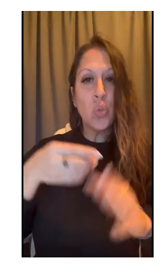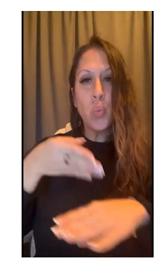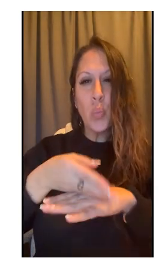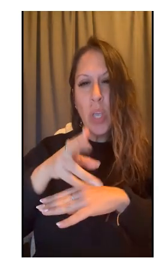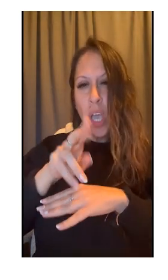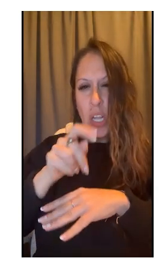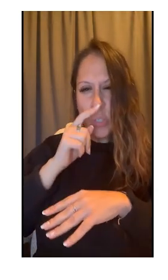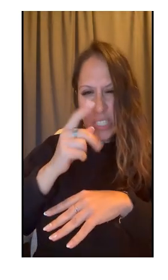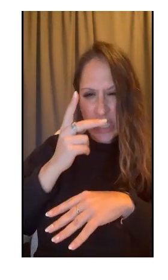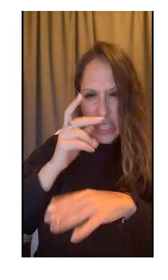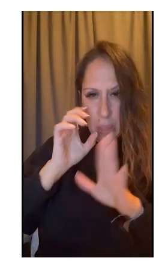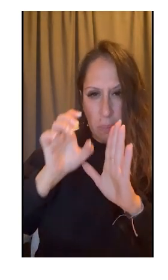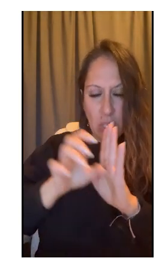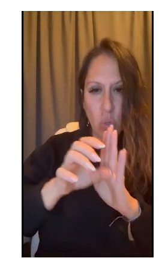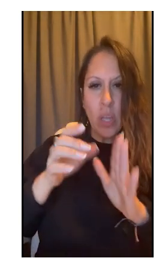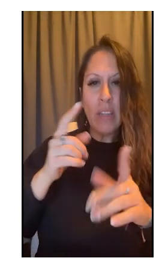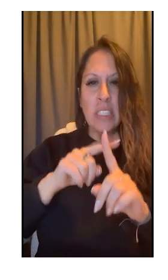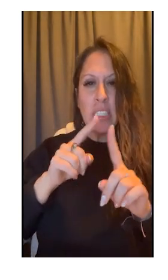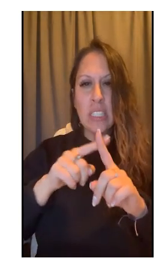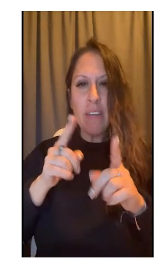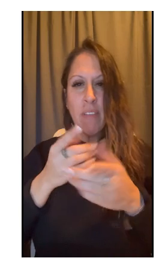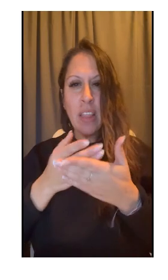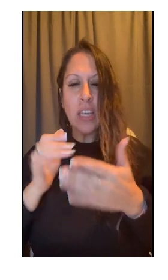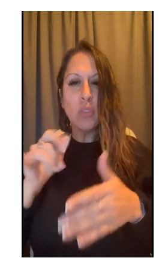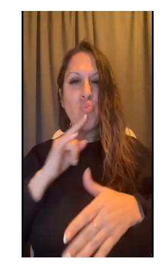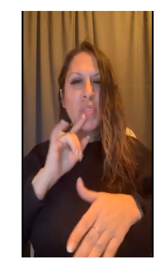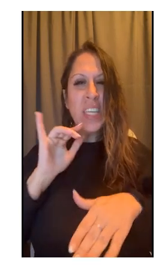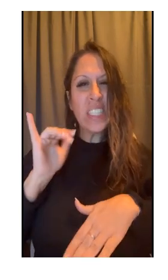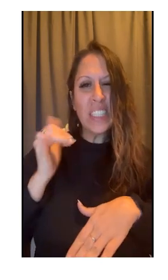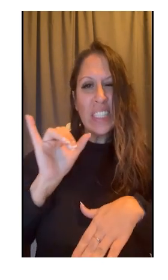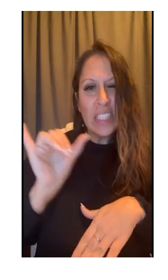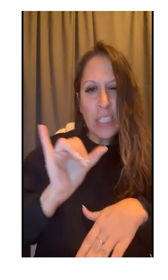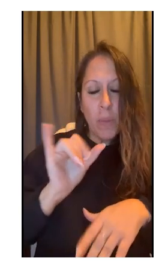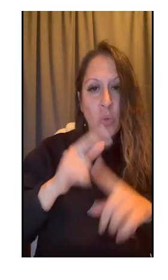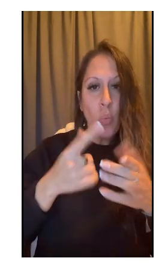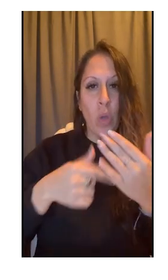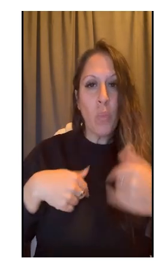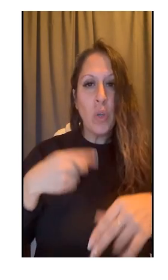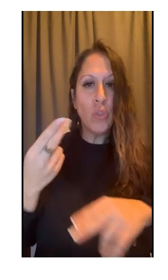showing an operative technique and instruments that are very similar to the ones we use today.